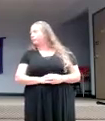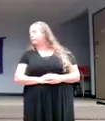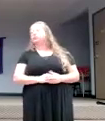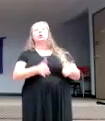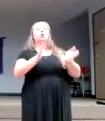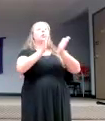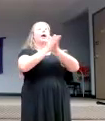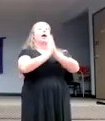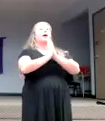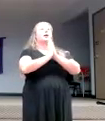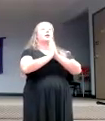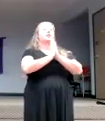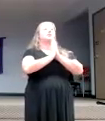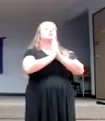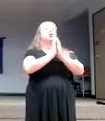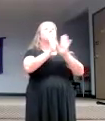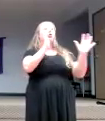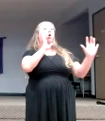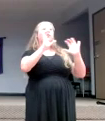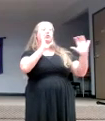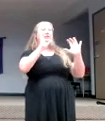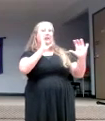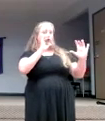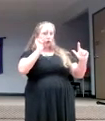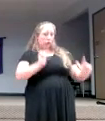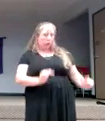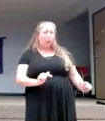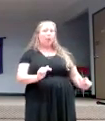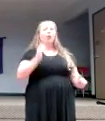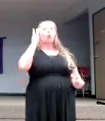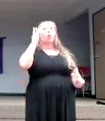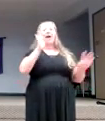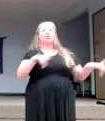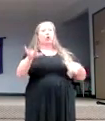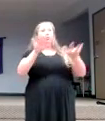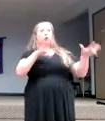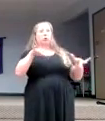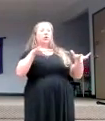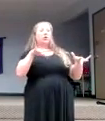that you keep the conversations down because the computer, the microphone out here is gonna